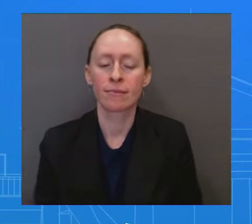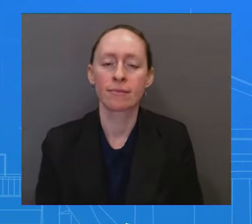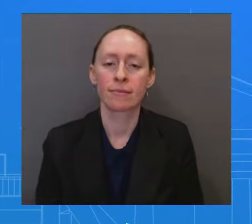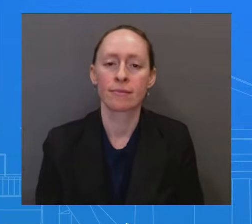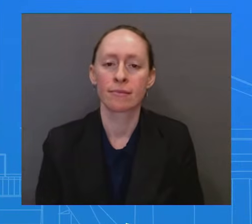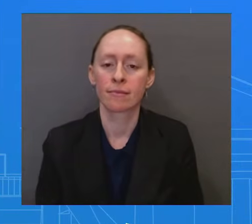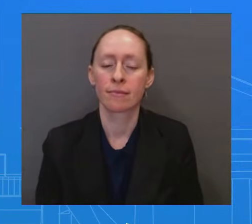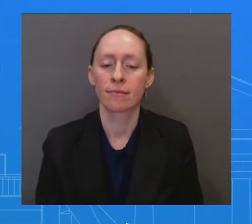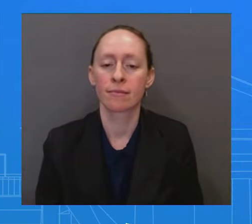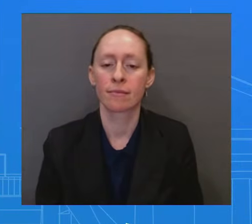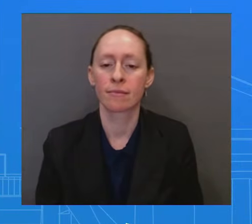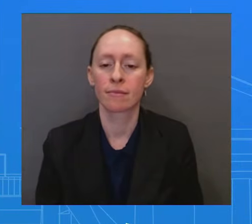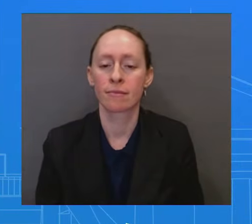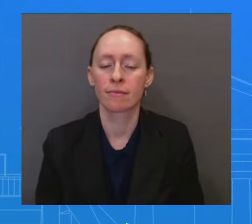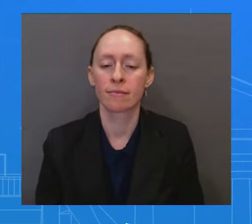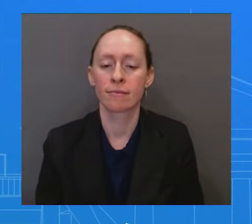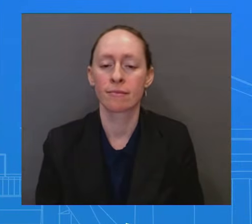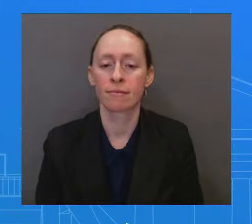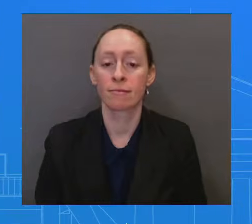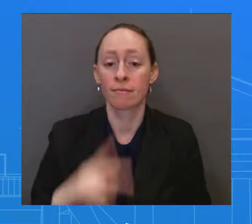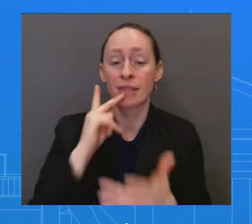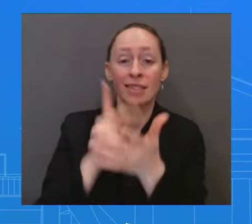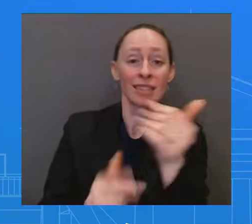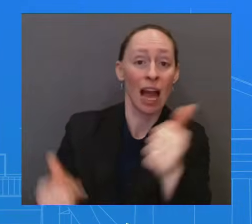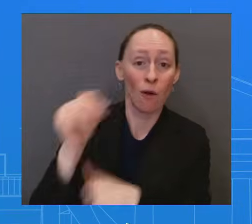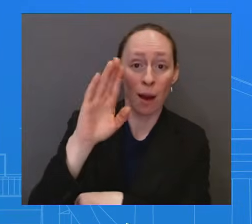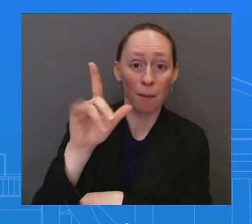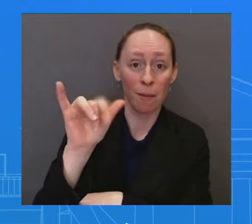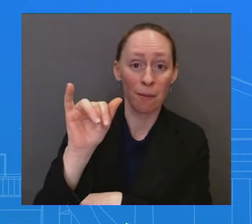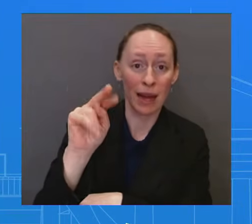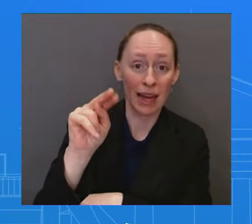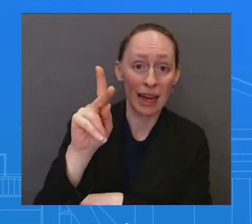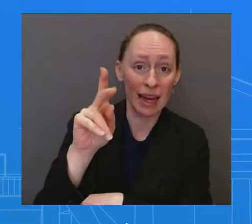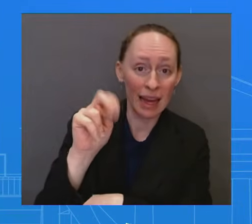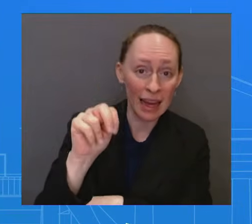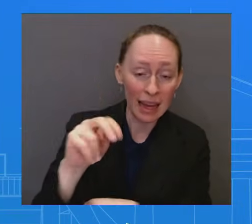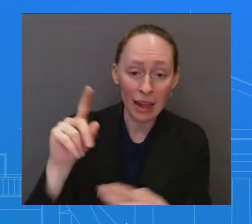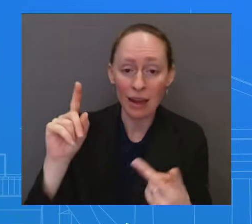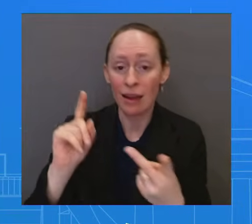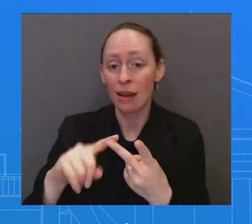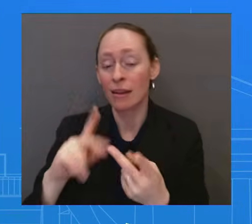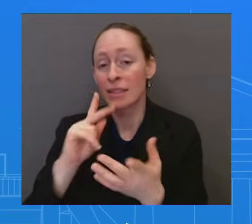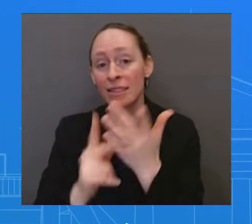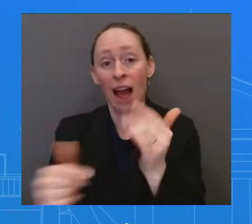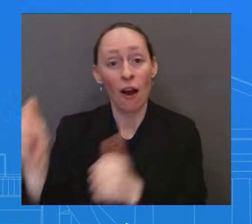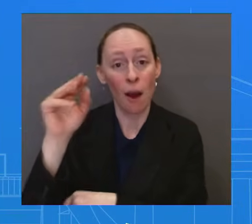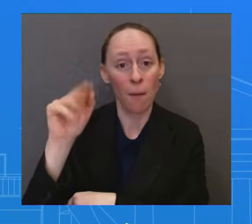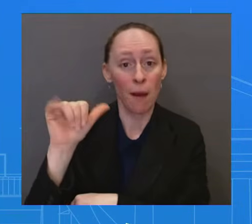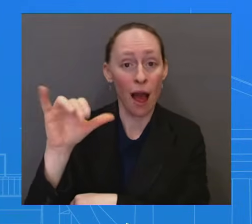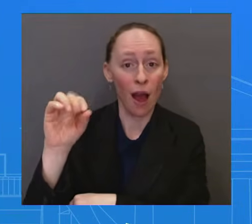Liz Sherwood-Randall to travel to Mexico in coming days to meet with President López Obrador